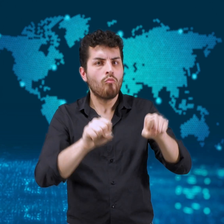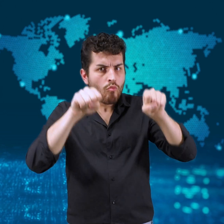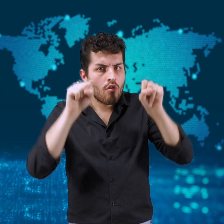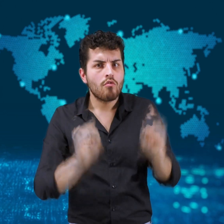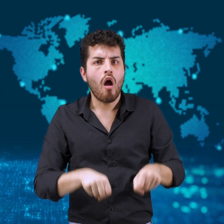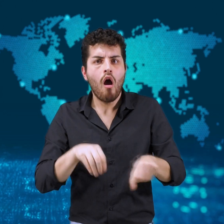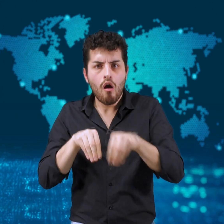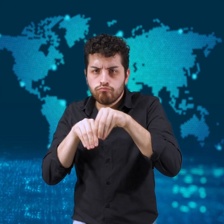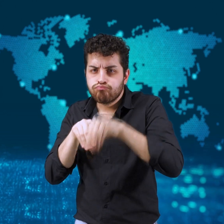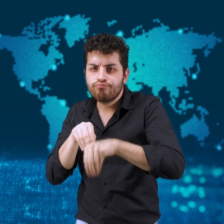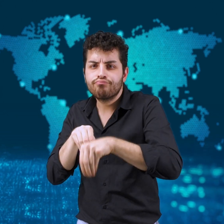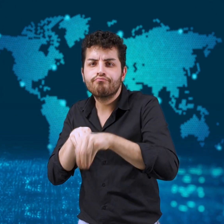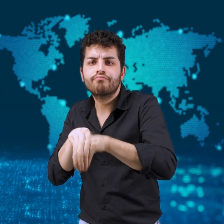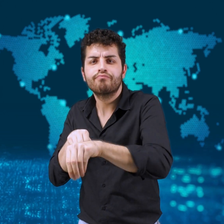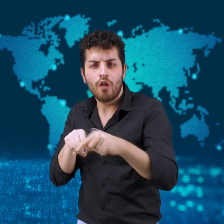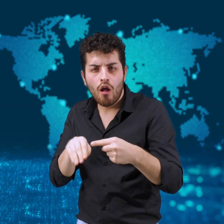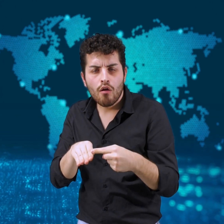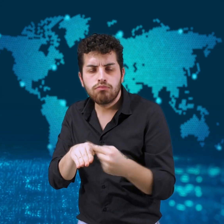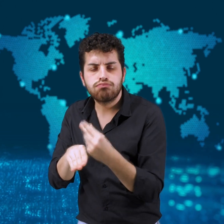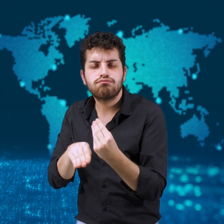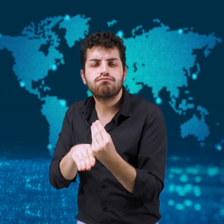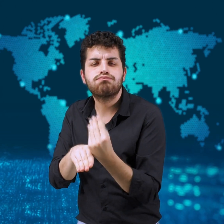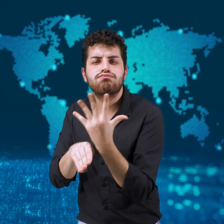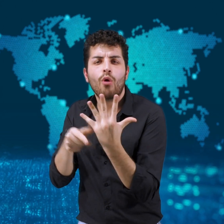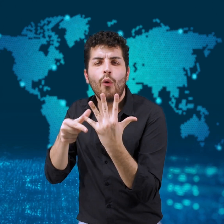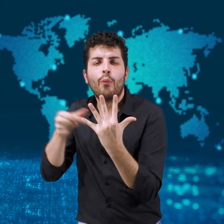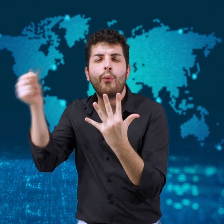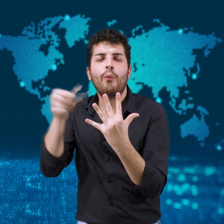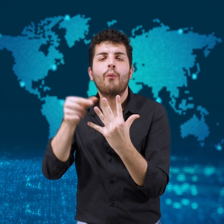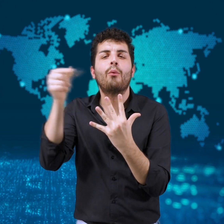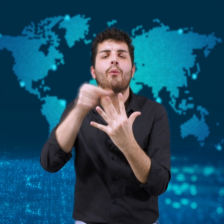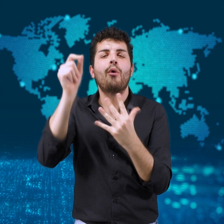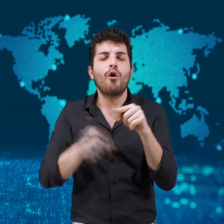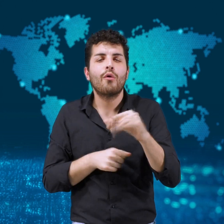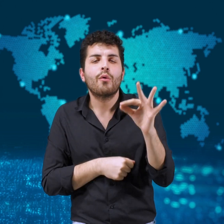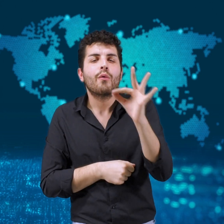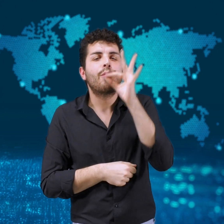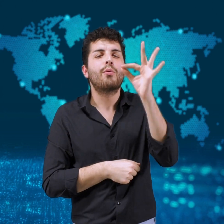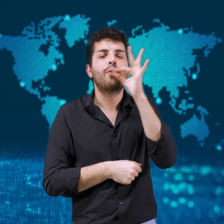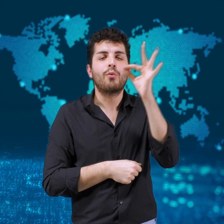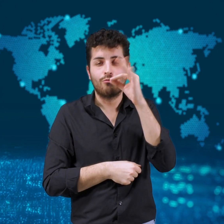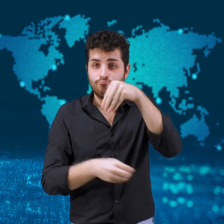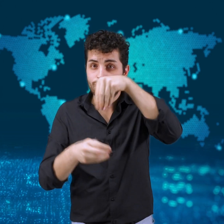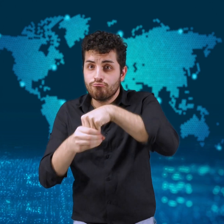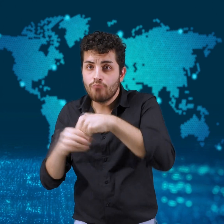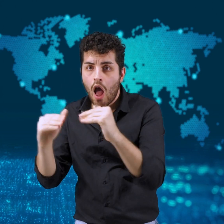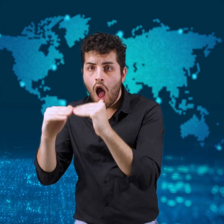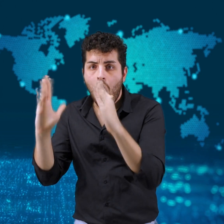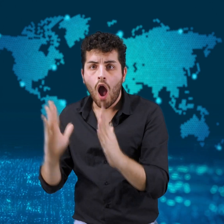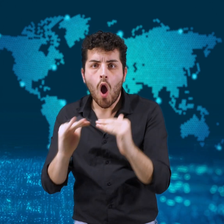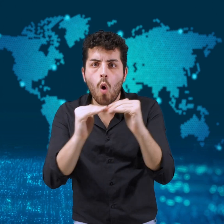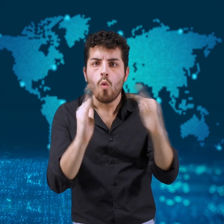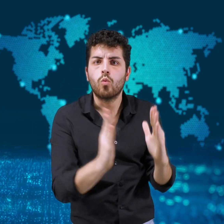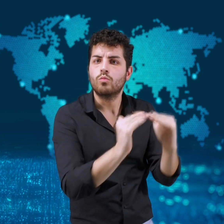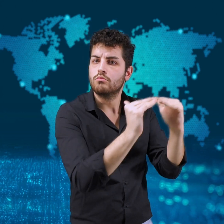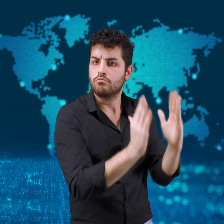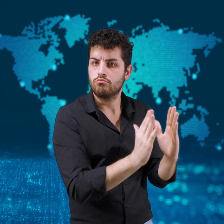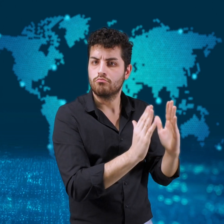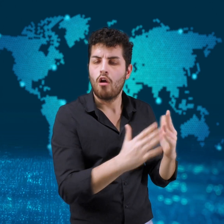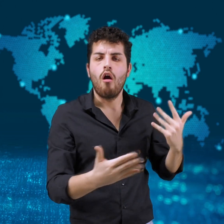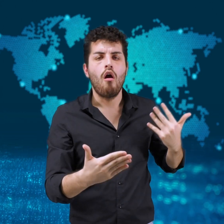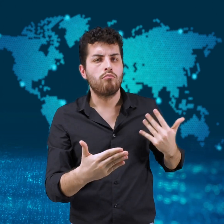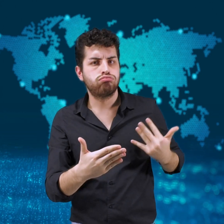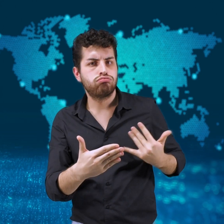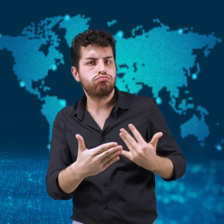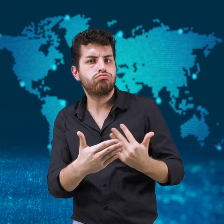to legalize cultivating marijuana for home consumption.